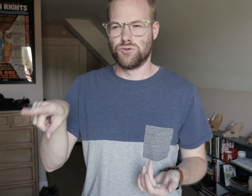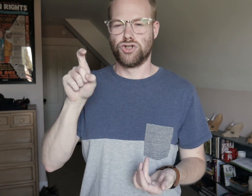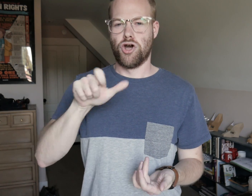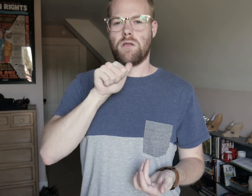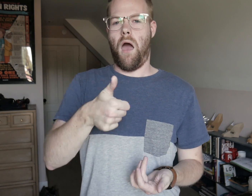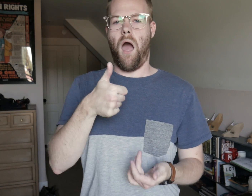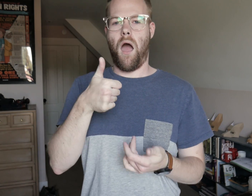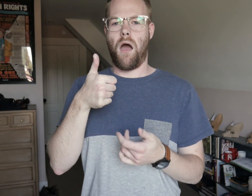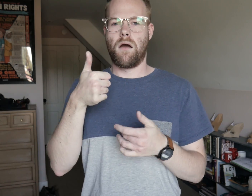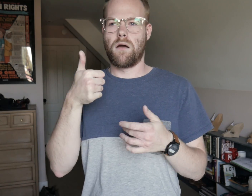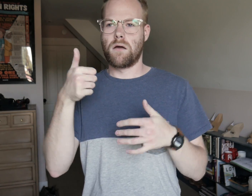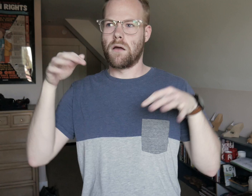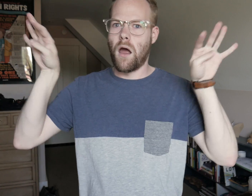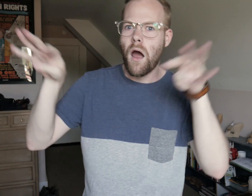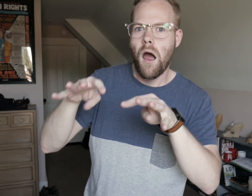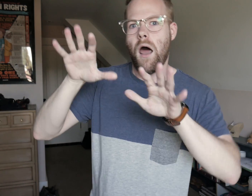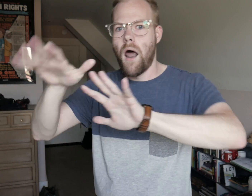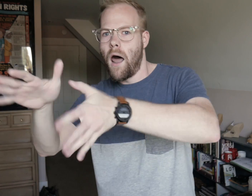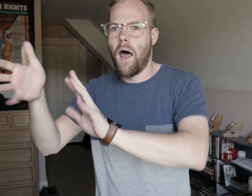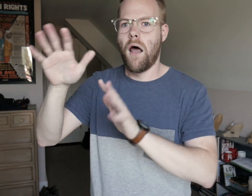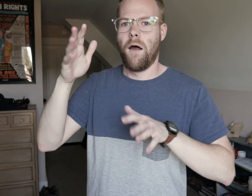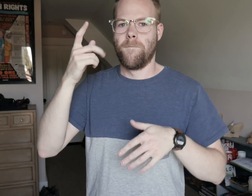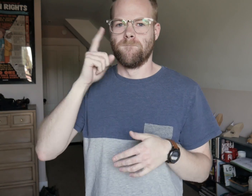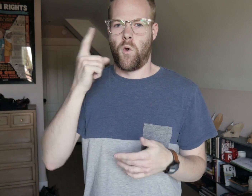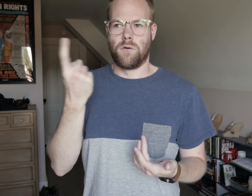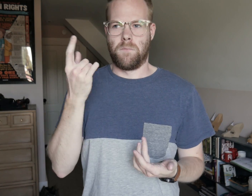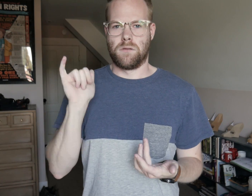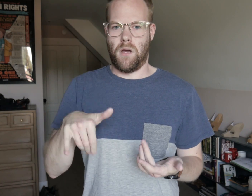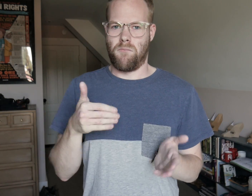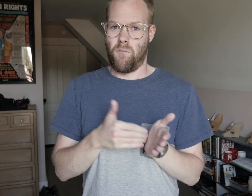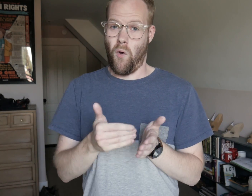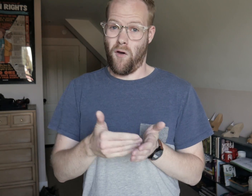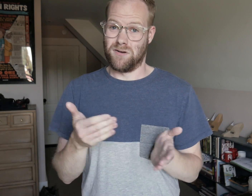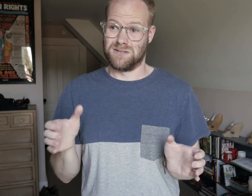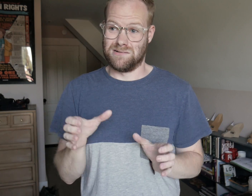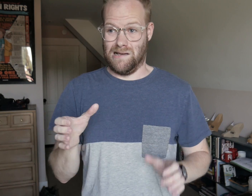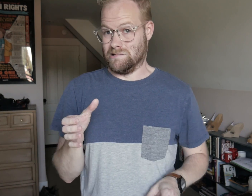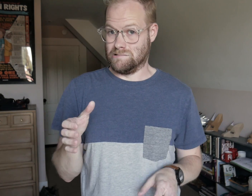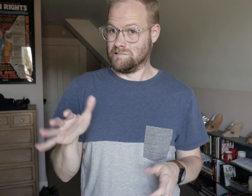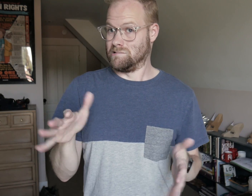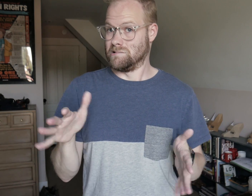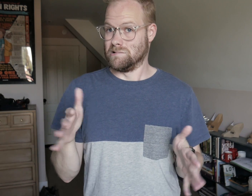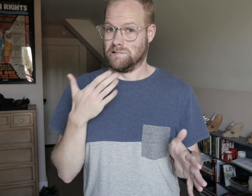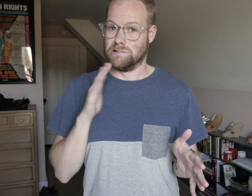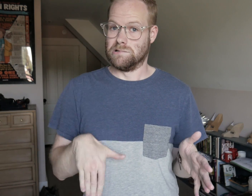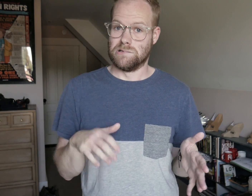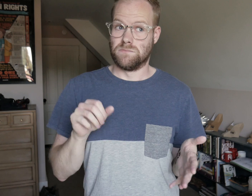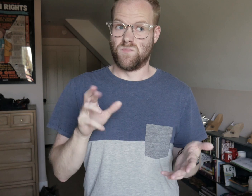They shouldn’t be getting so much attention for something that is often done poorly